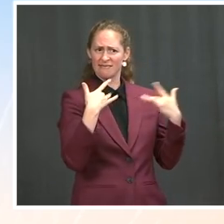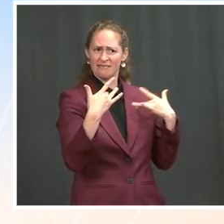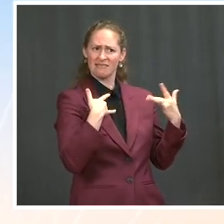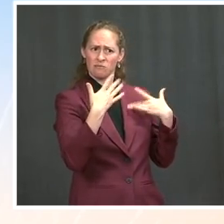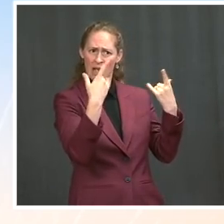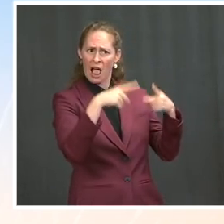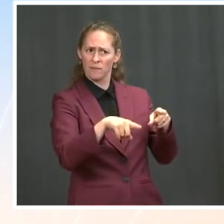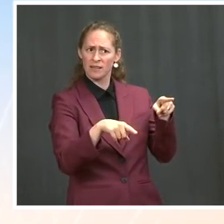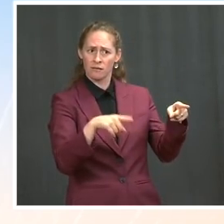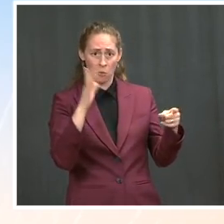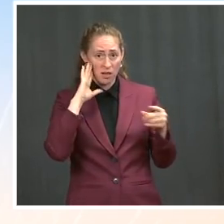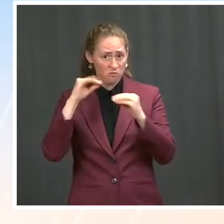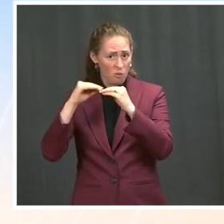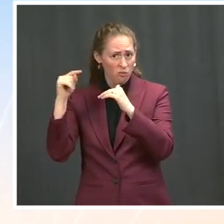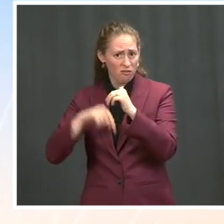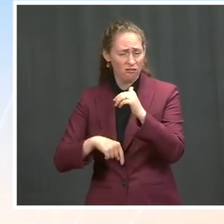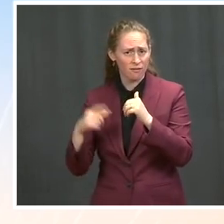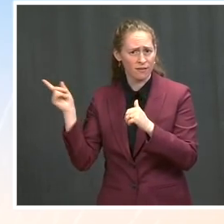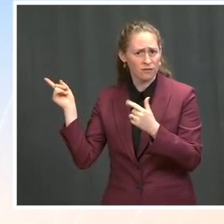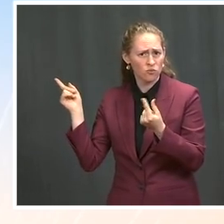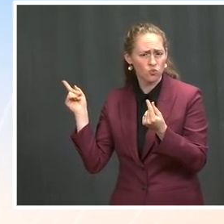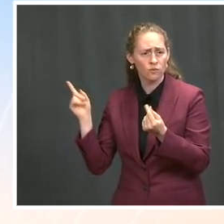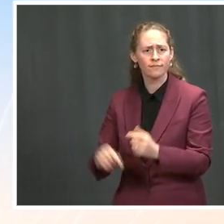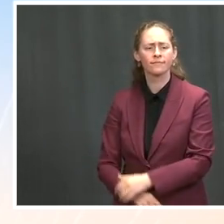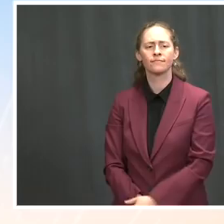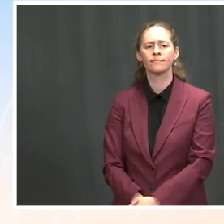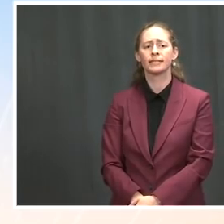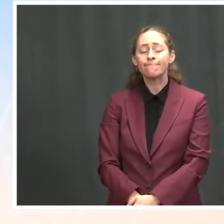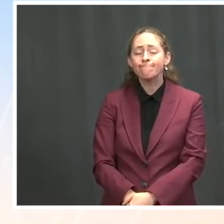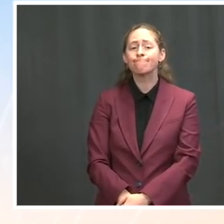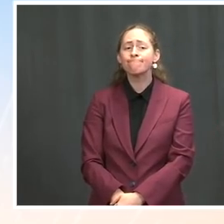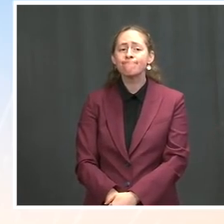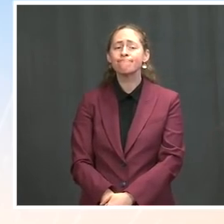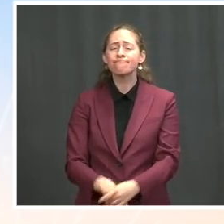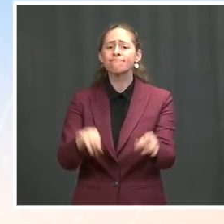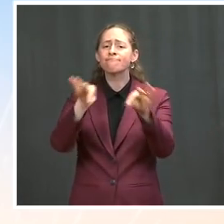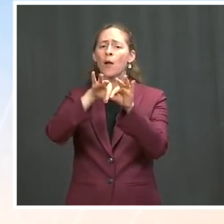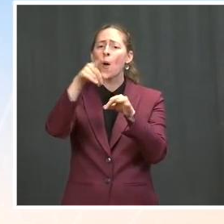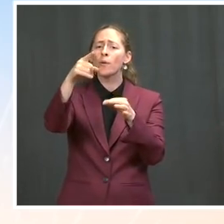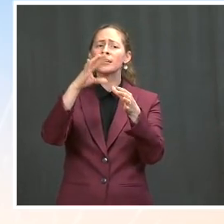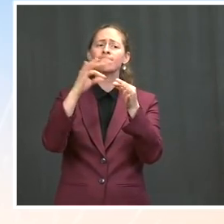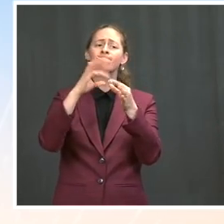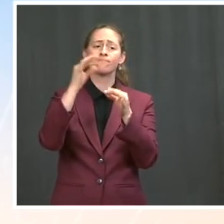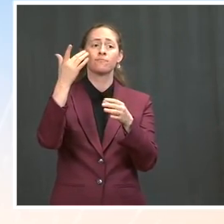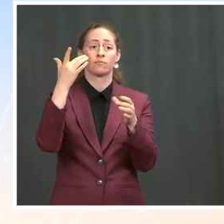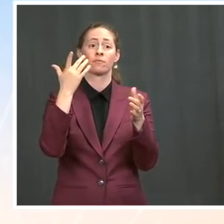that's an important point to raise. You know, even if the voting rights bill was sailing across the finish line